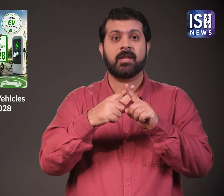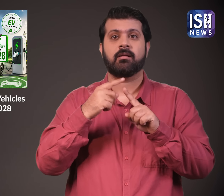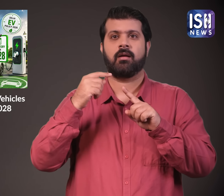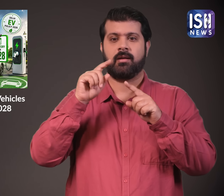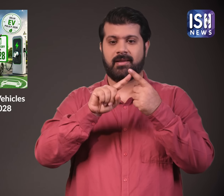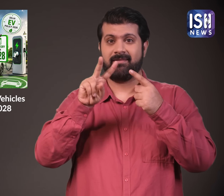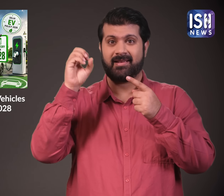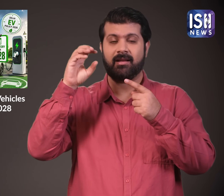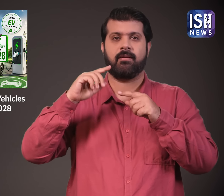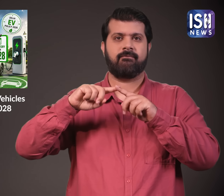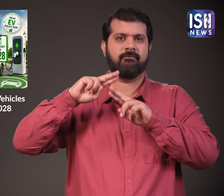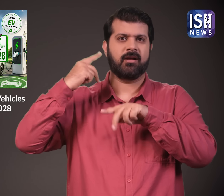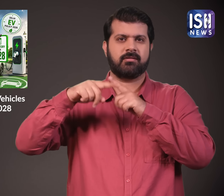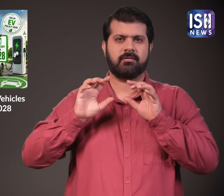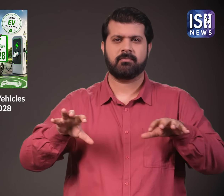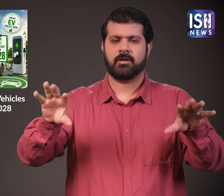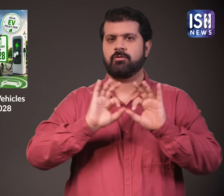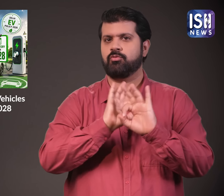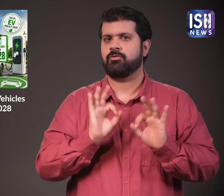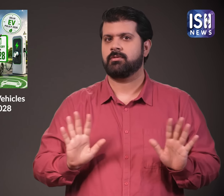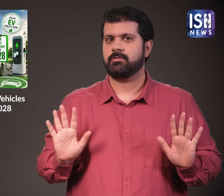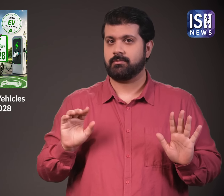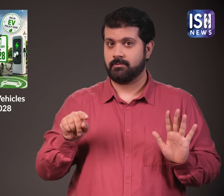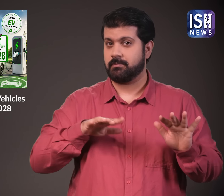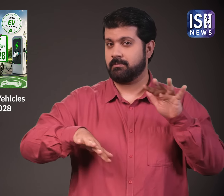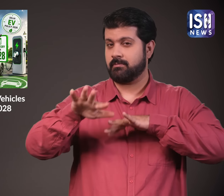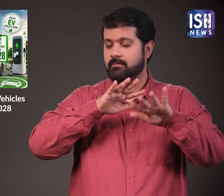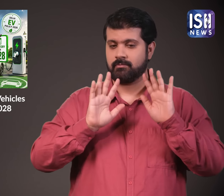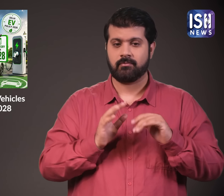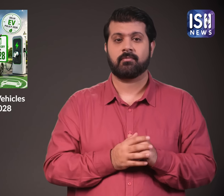and other EV infrastructure.